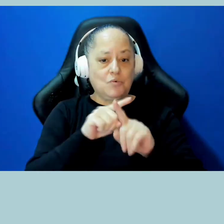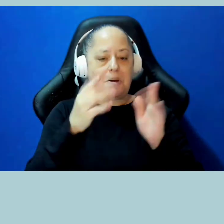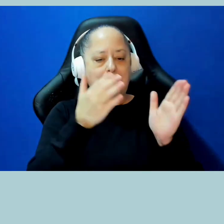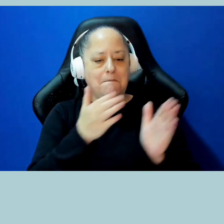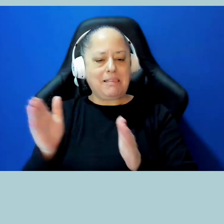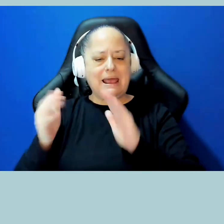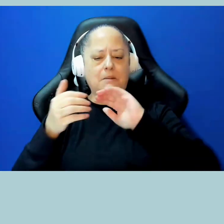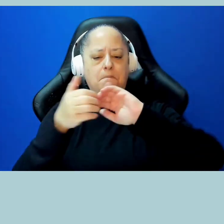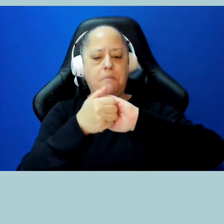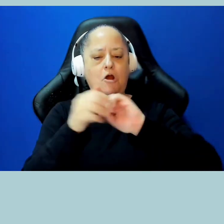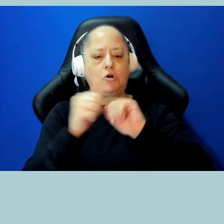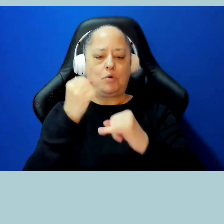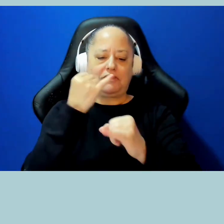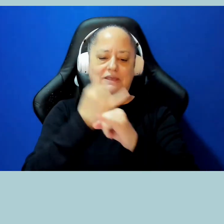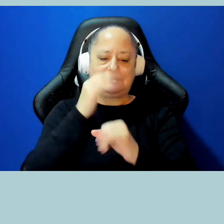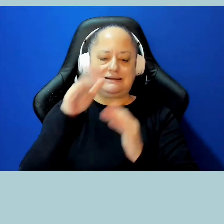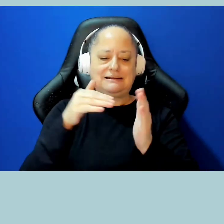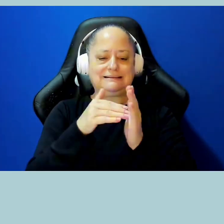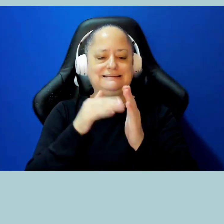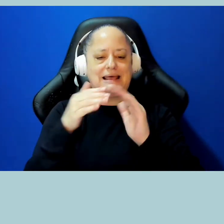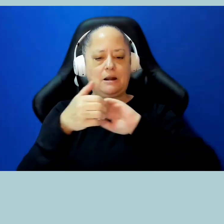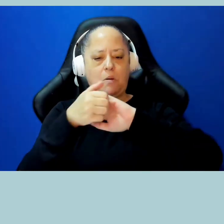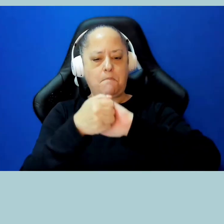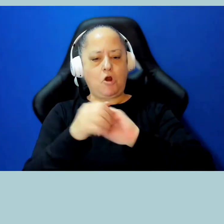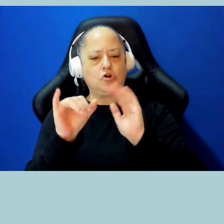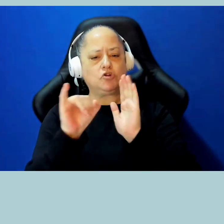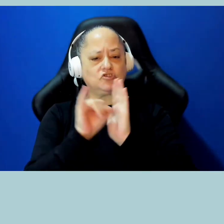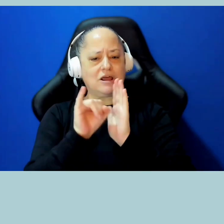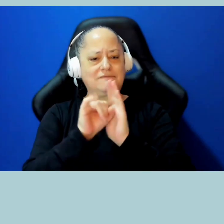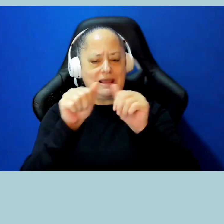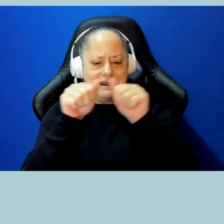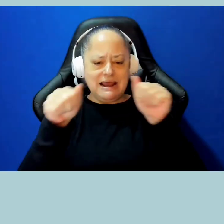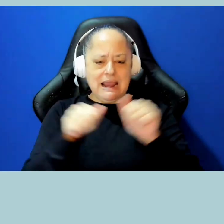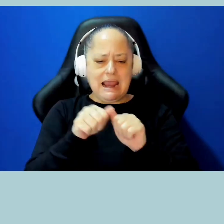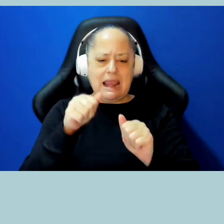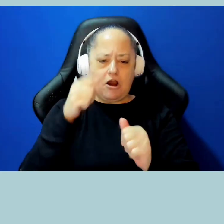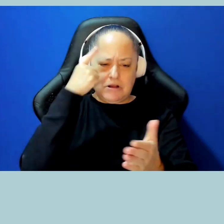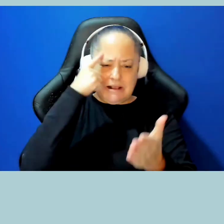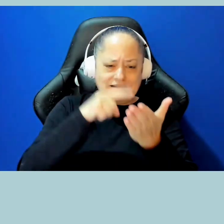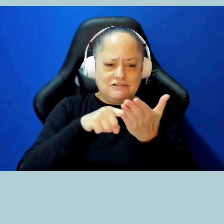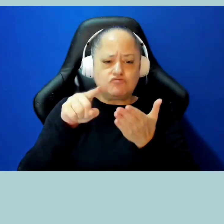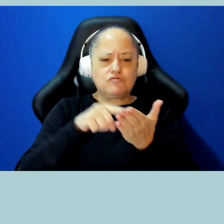our institute and center partners to really identify areas of research that, you know, they could devote